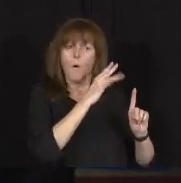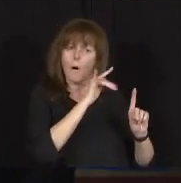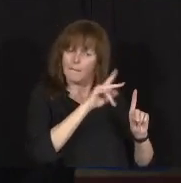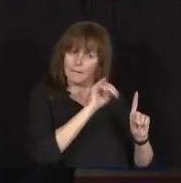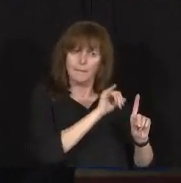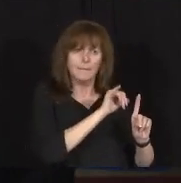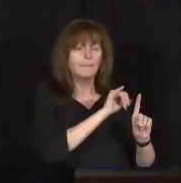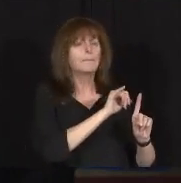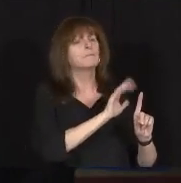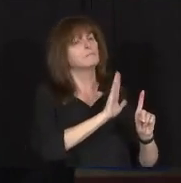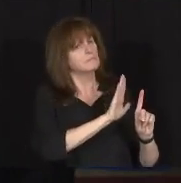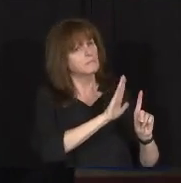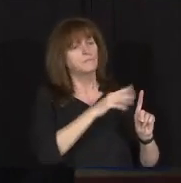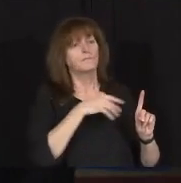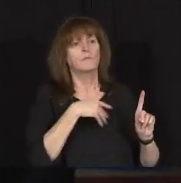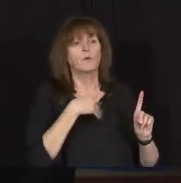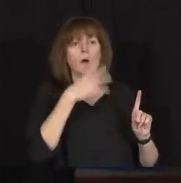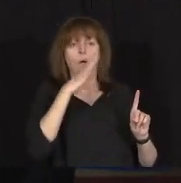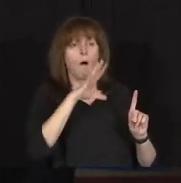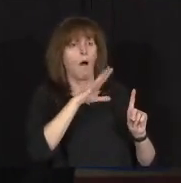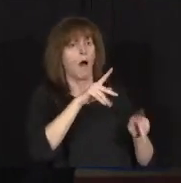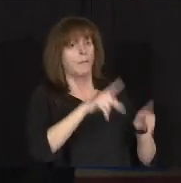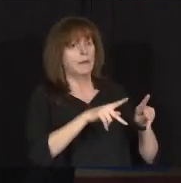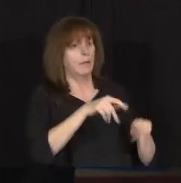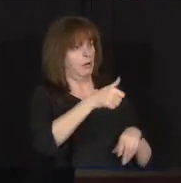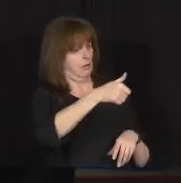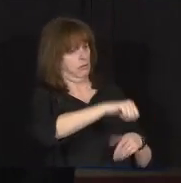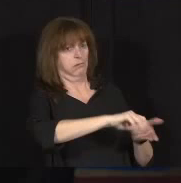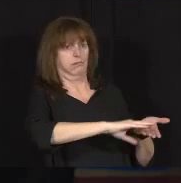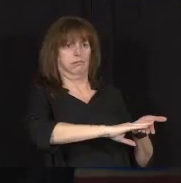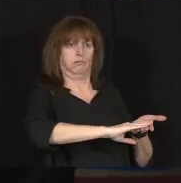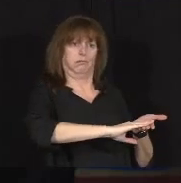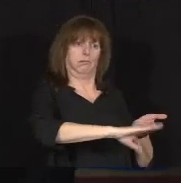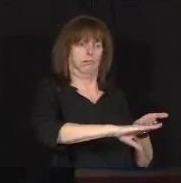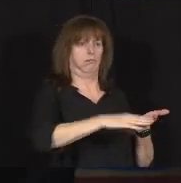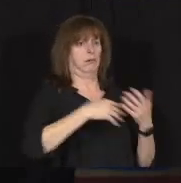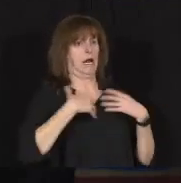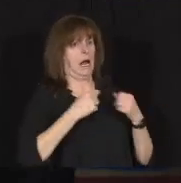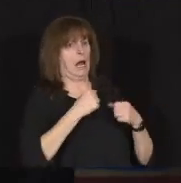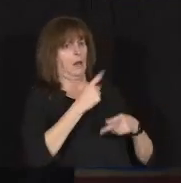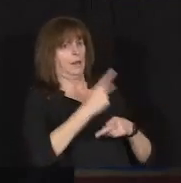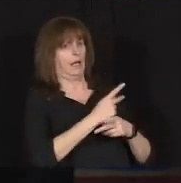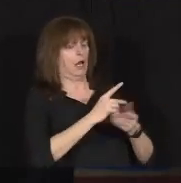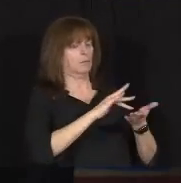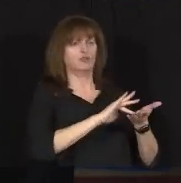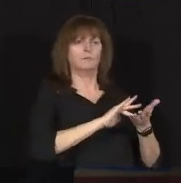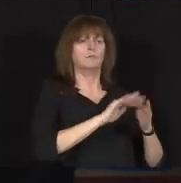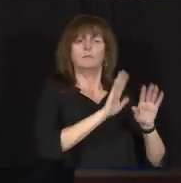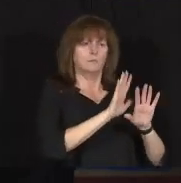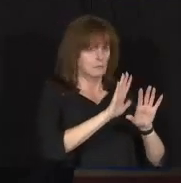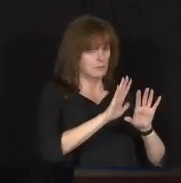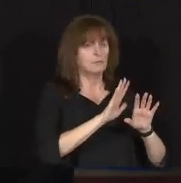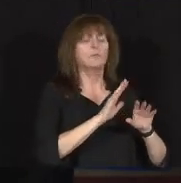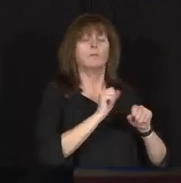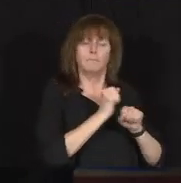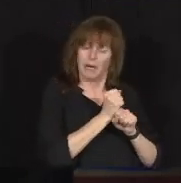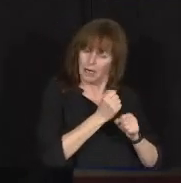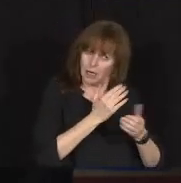denied. E ither healthcare or prescription care. So we're going to make sure that those people